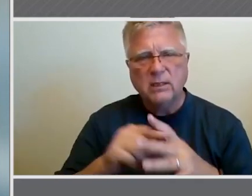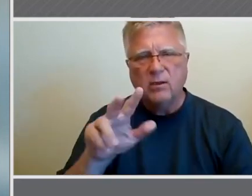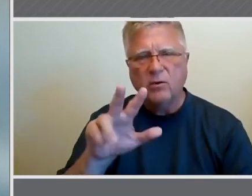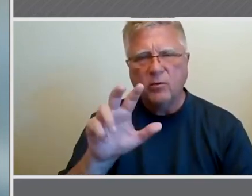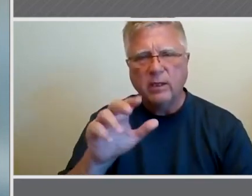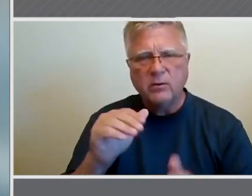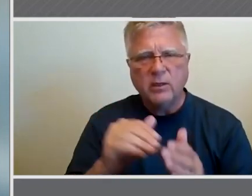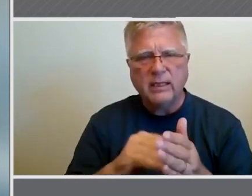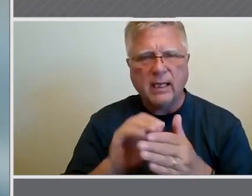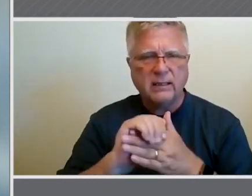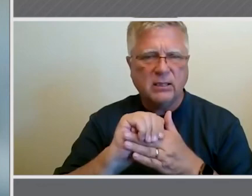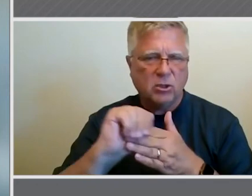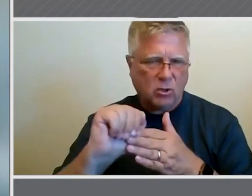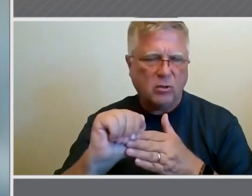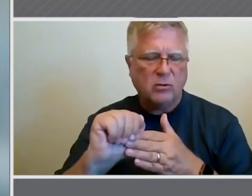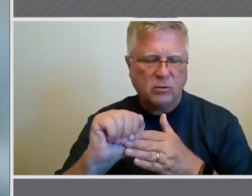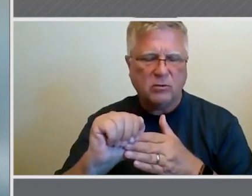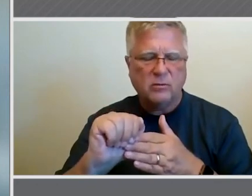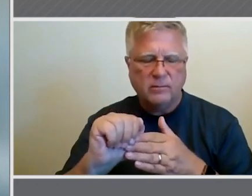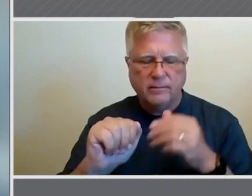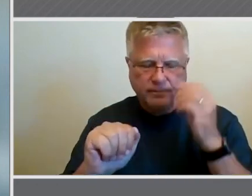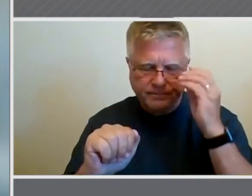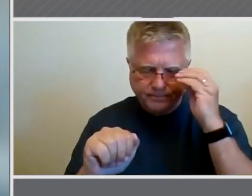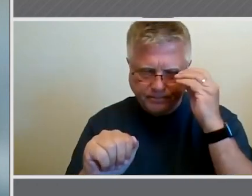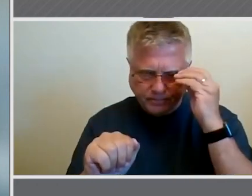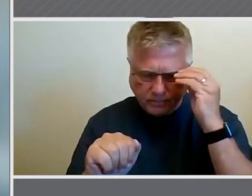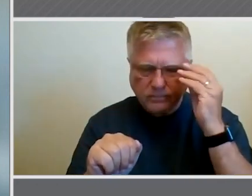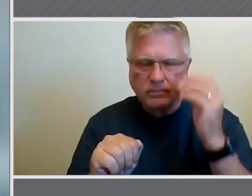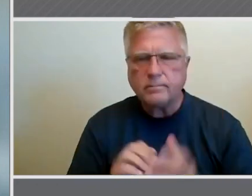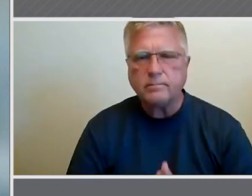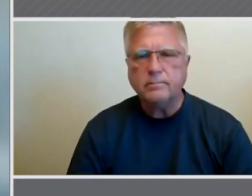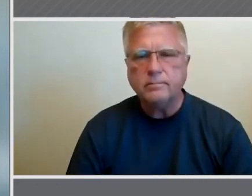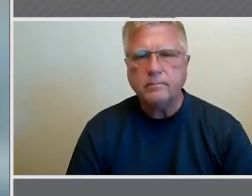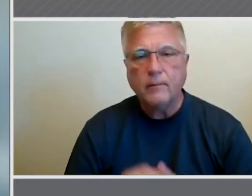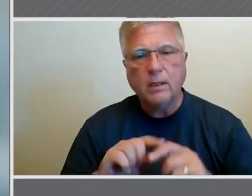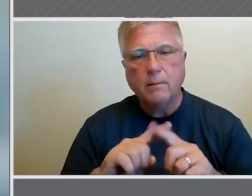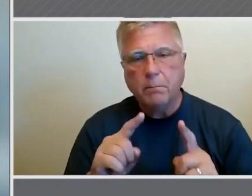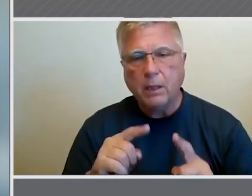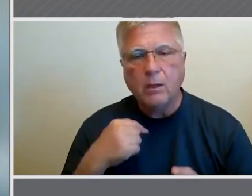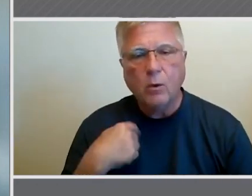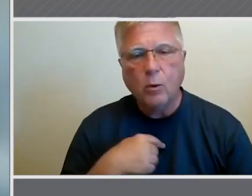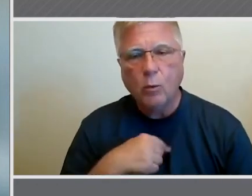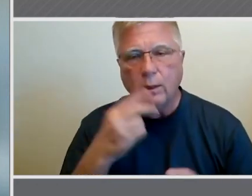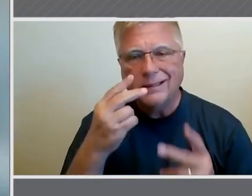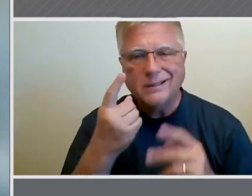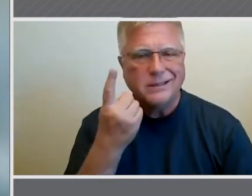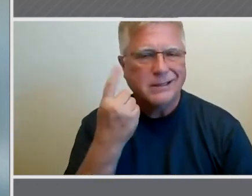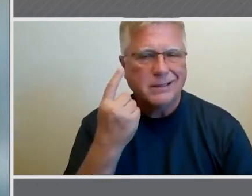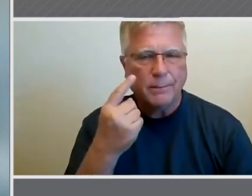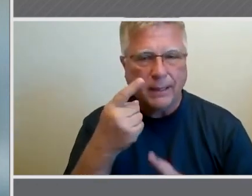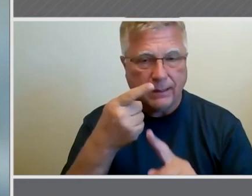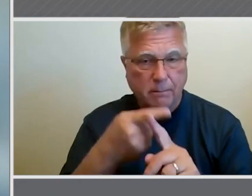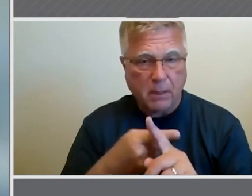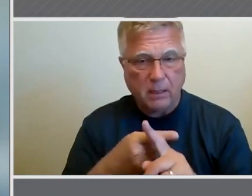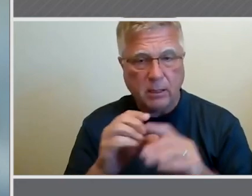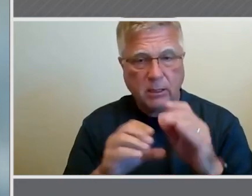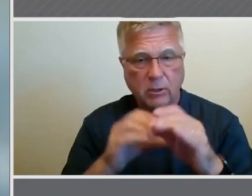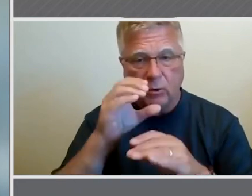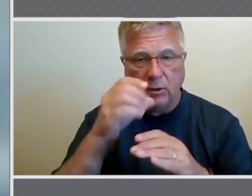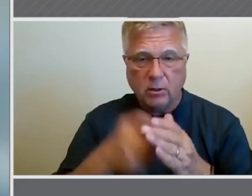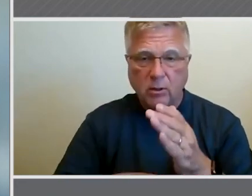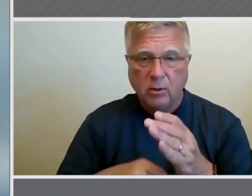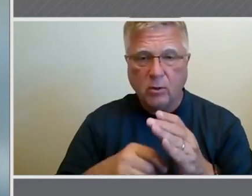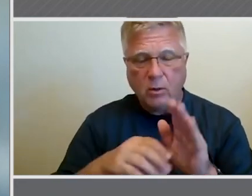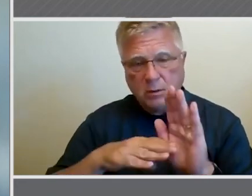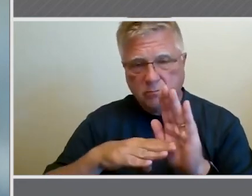But we are seeing just in the last month construction costs are exploding.